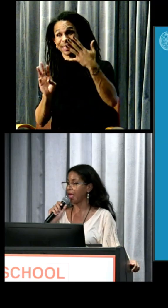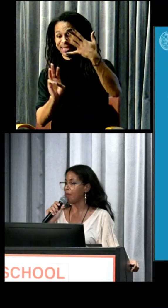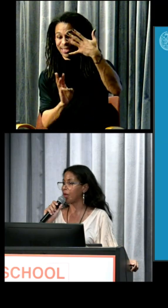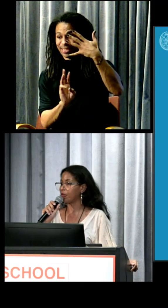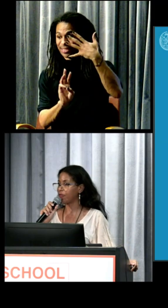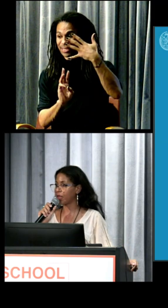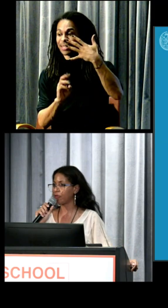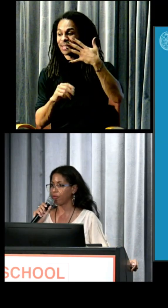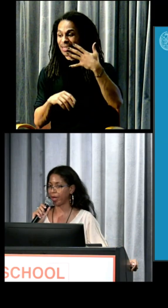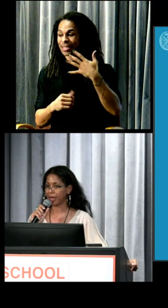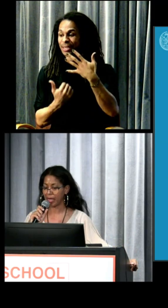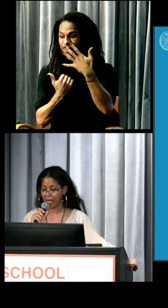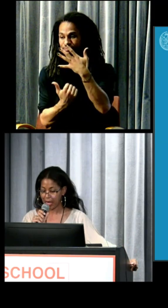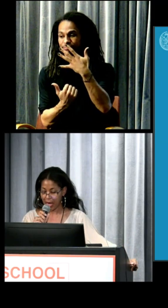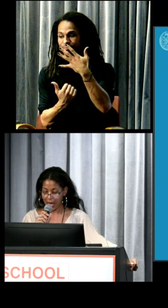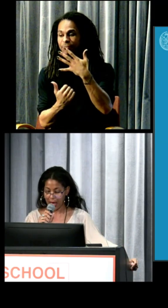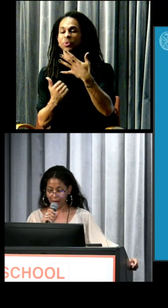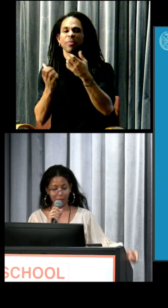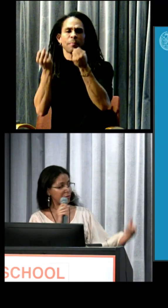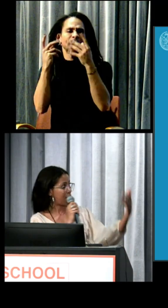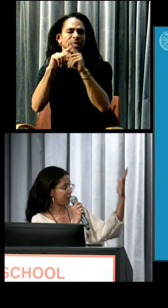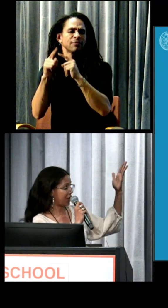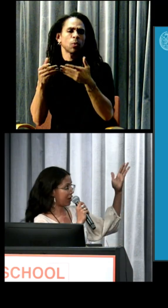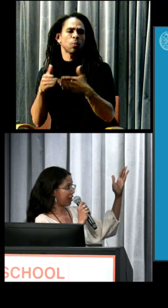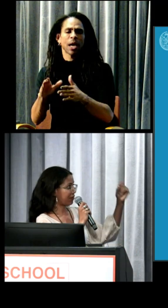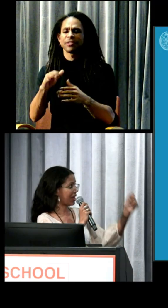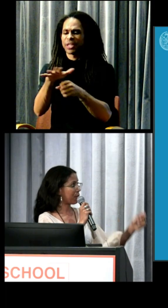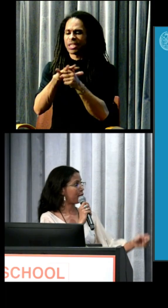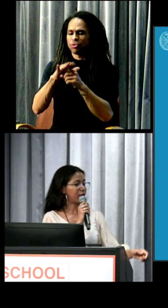For traffic, for example, we're interested in flows.